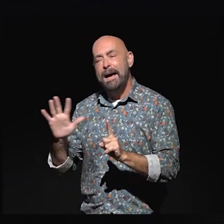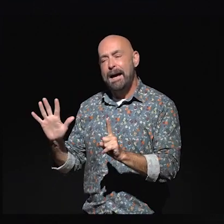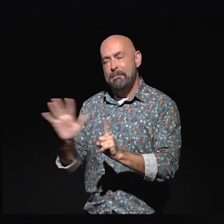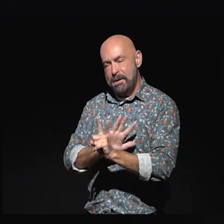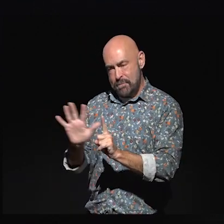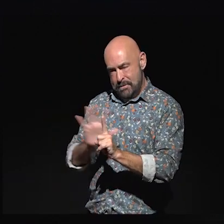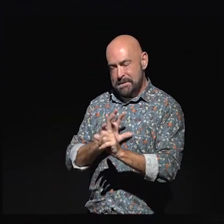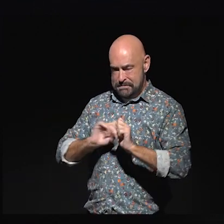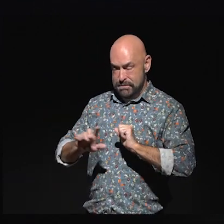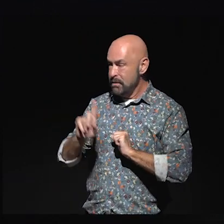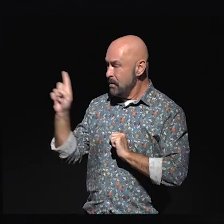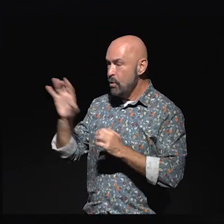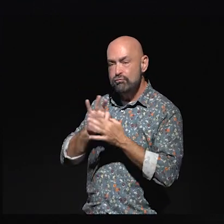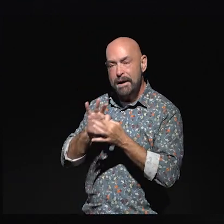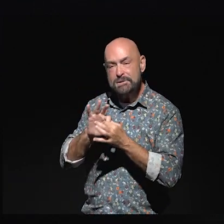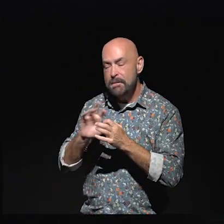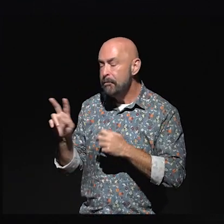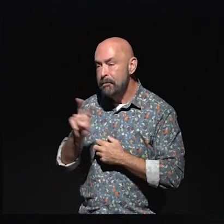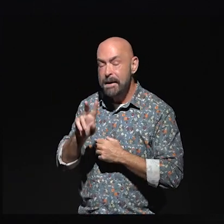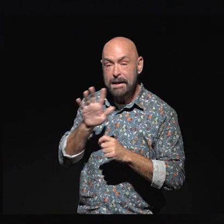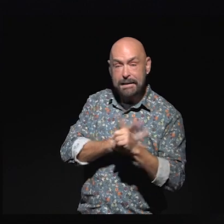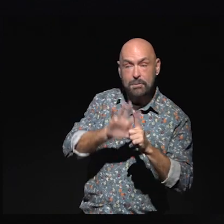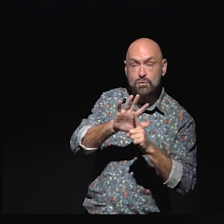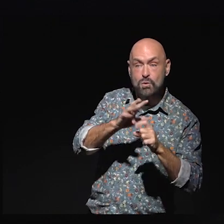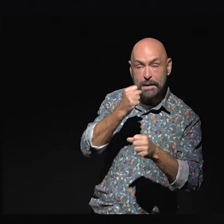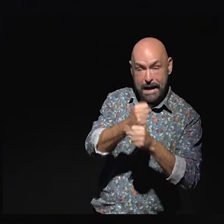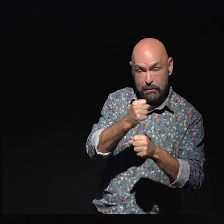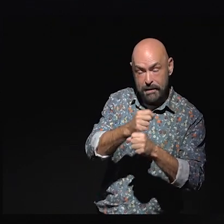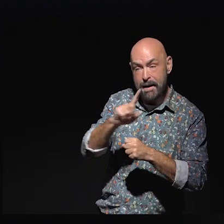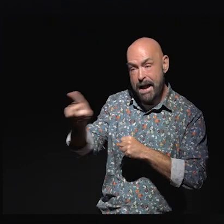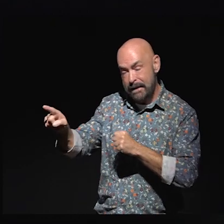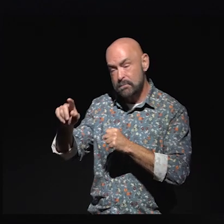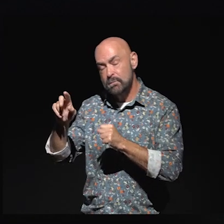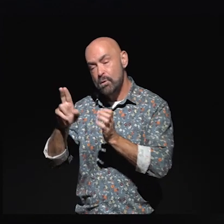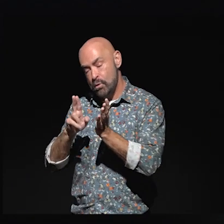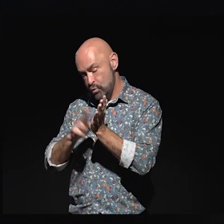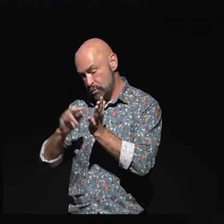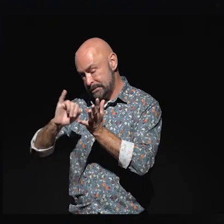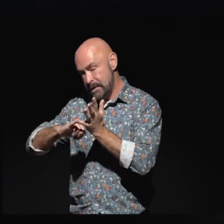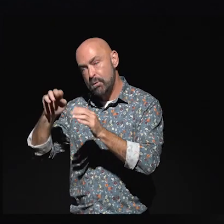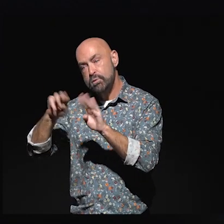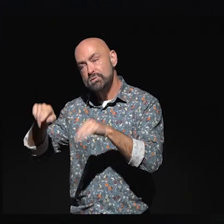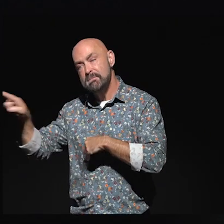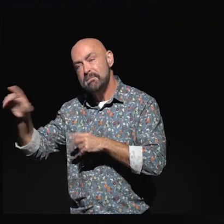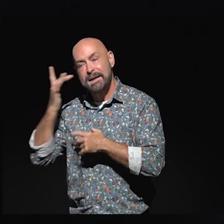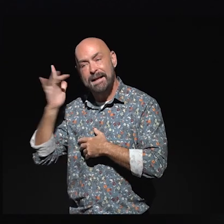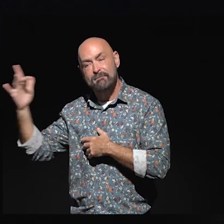on this relationship between the National Gallery and the Norton Simon Museum in Pasadena.